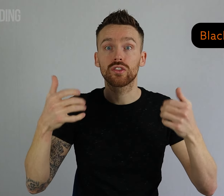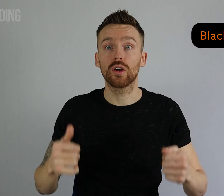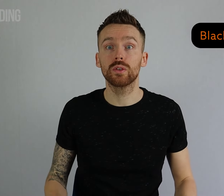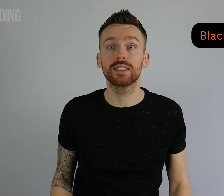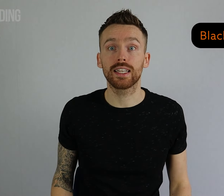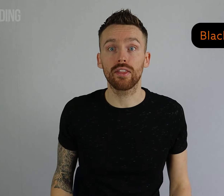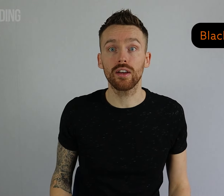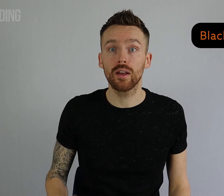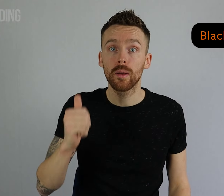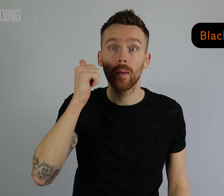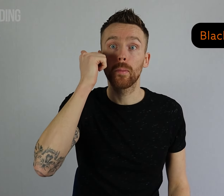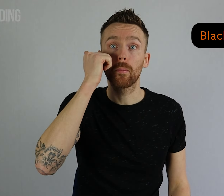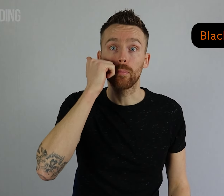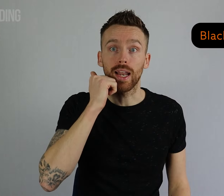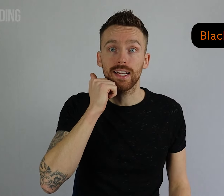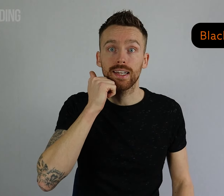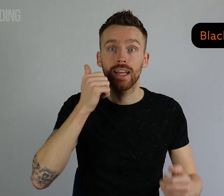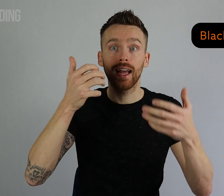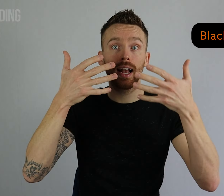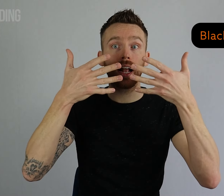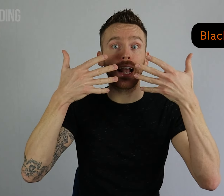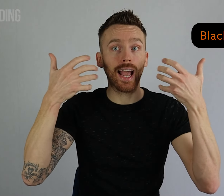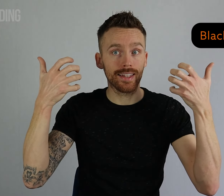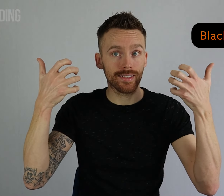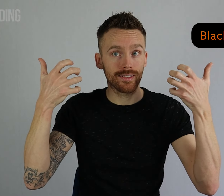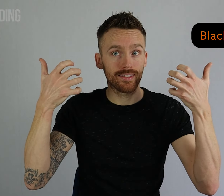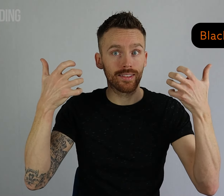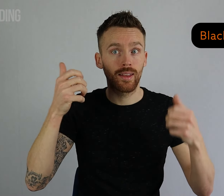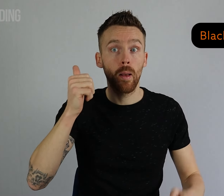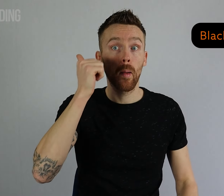So together, black cat.